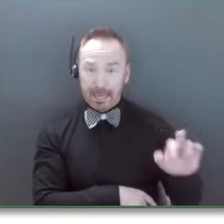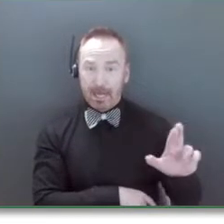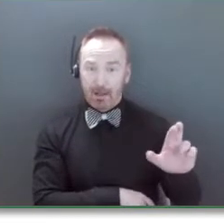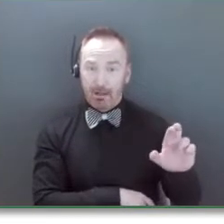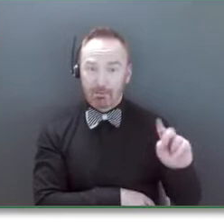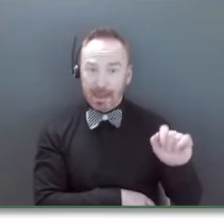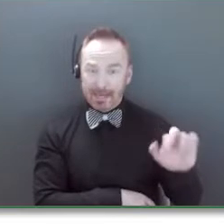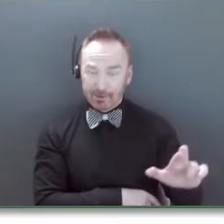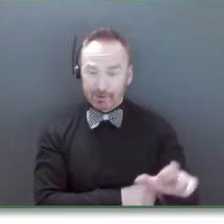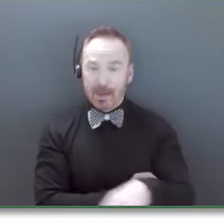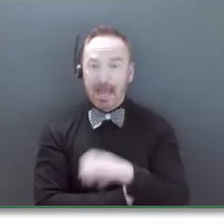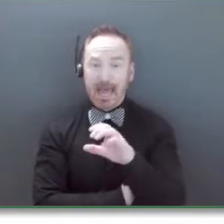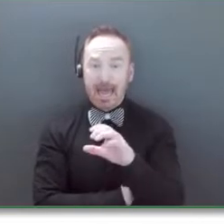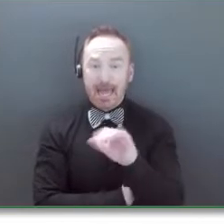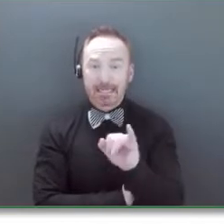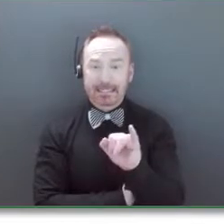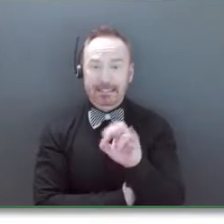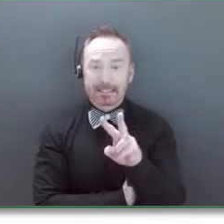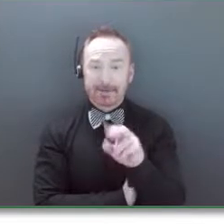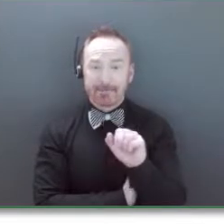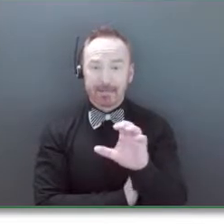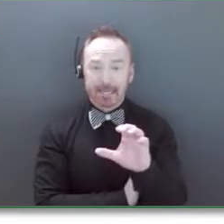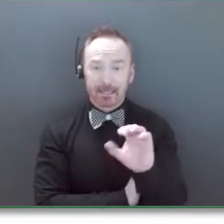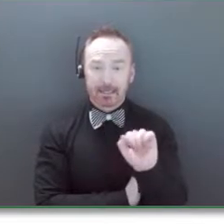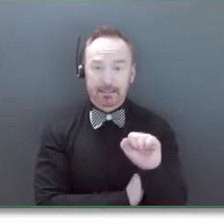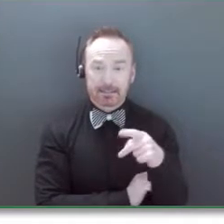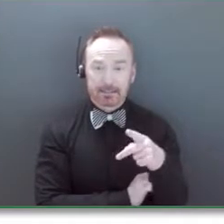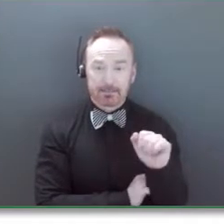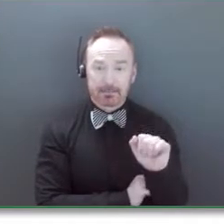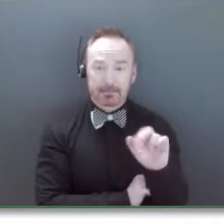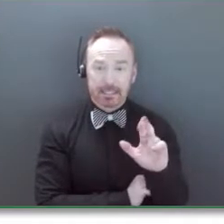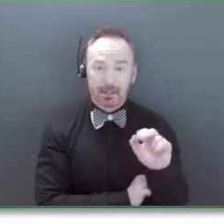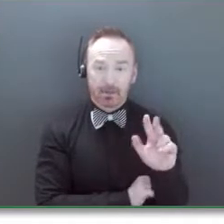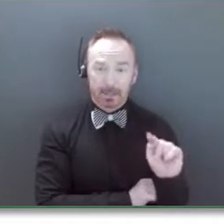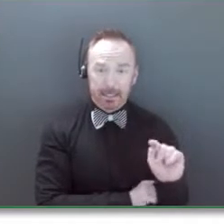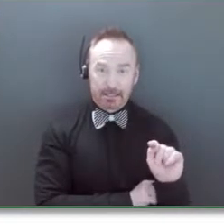a metro Vancouver park right out near the University of British Columbia